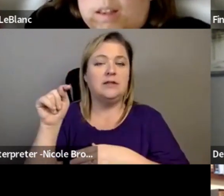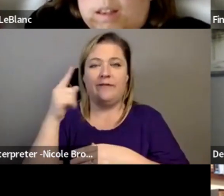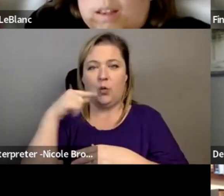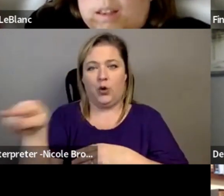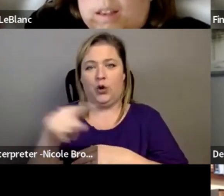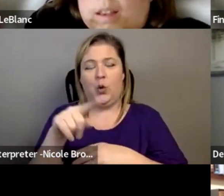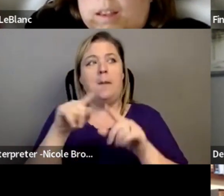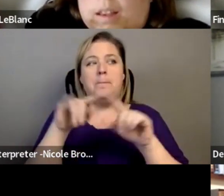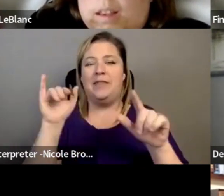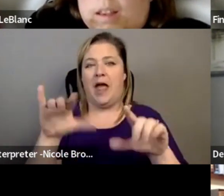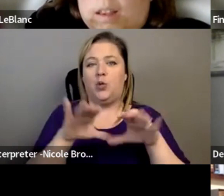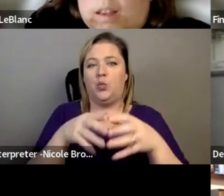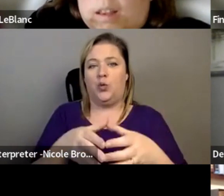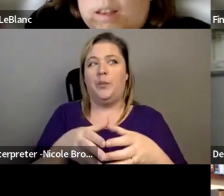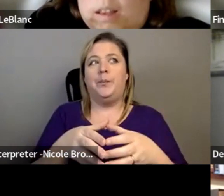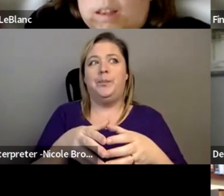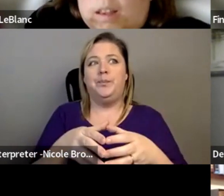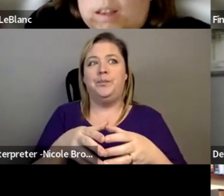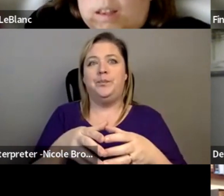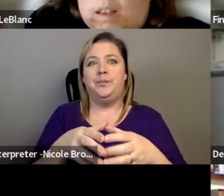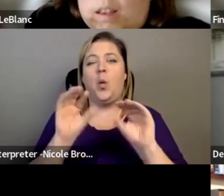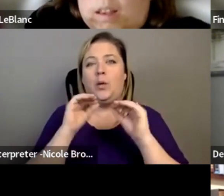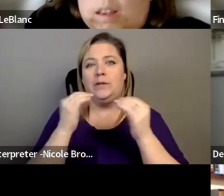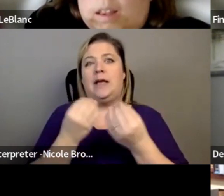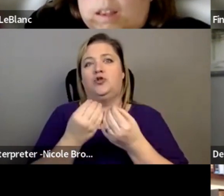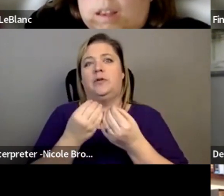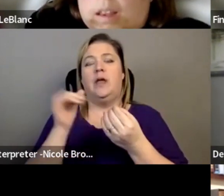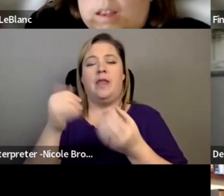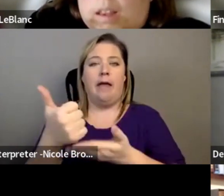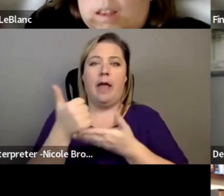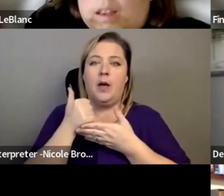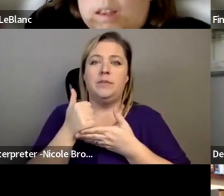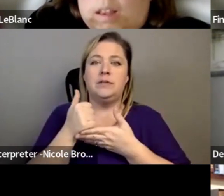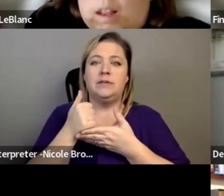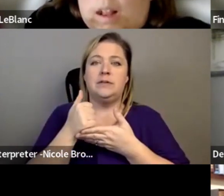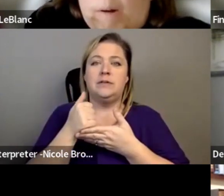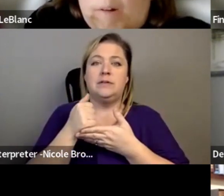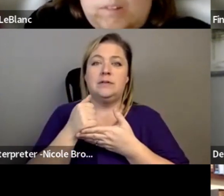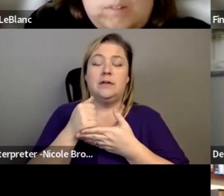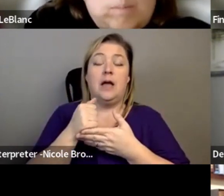they are a an organization that helps employers, employees and